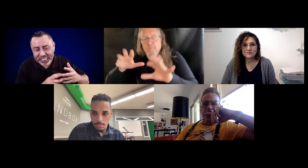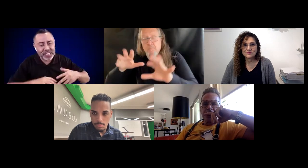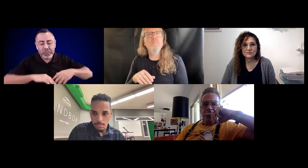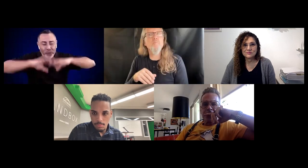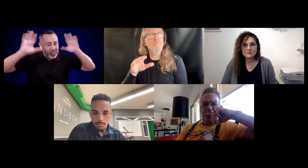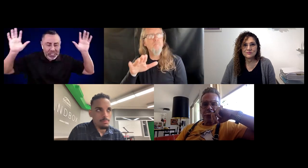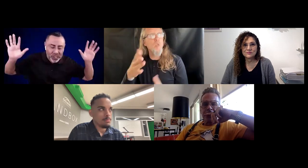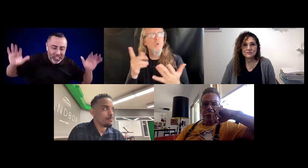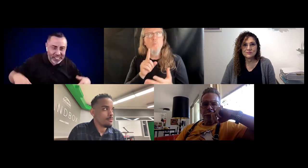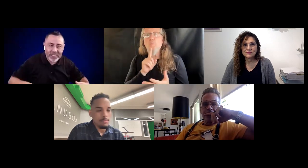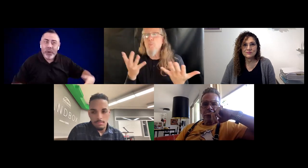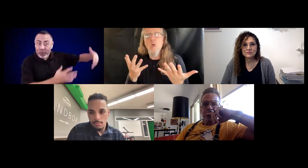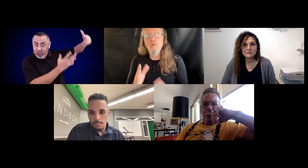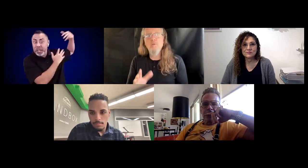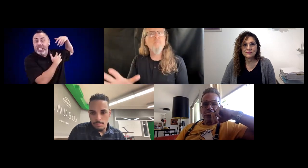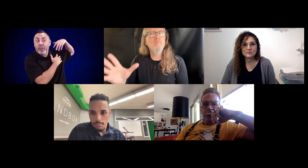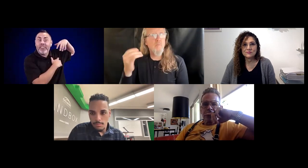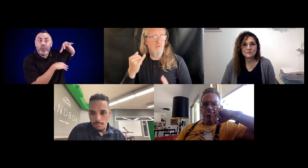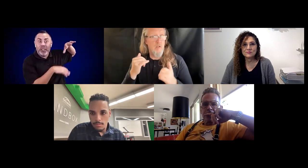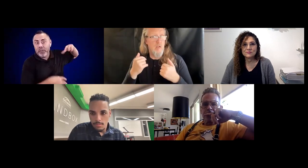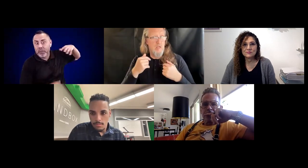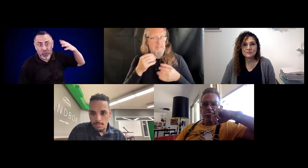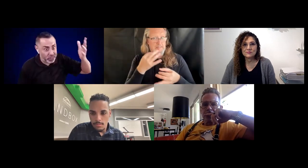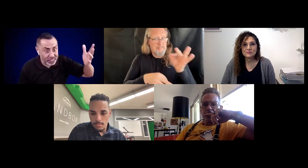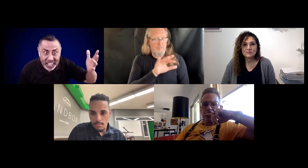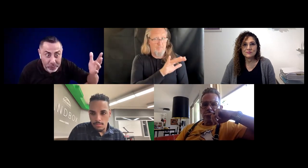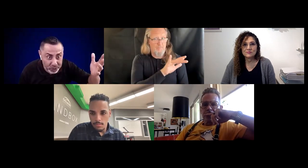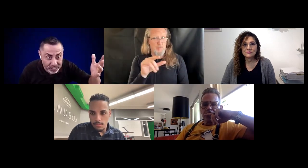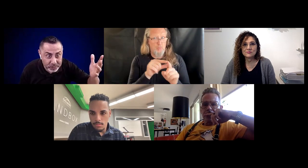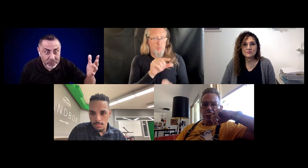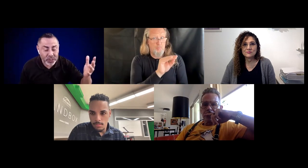This is before things were online, right? Which meant it would have to be filmed on camera.